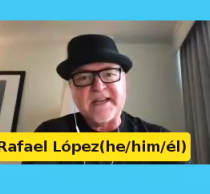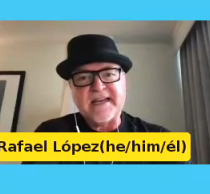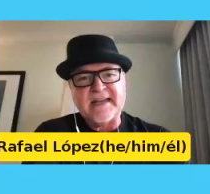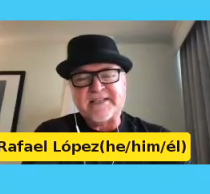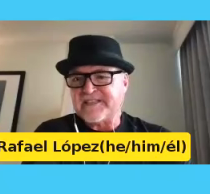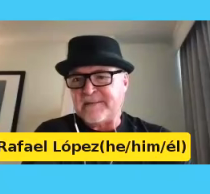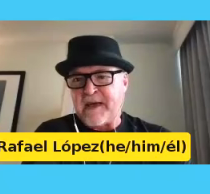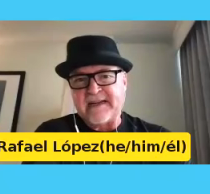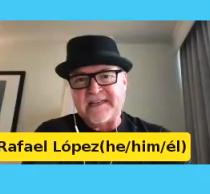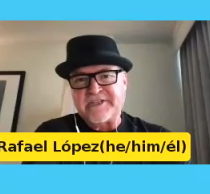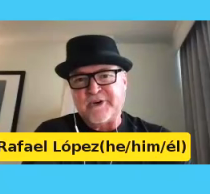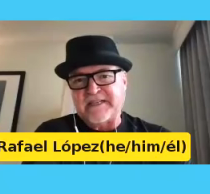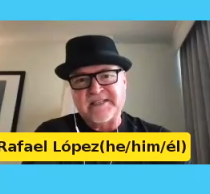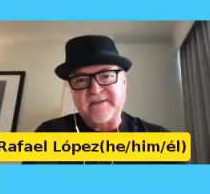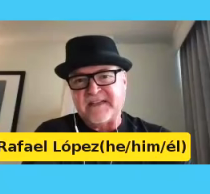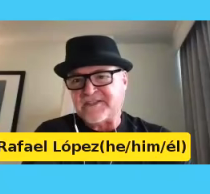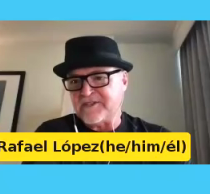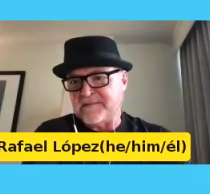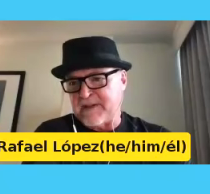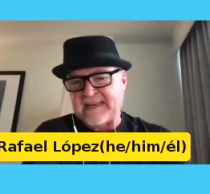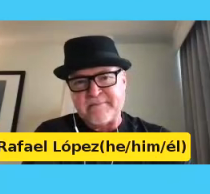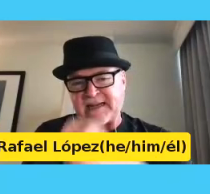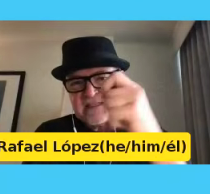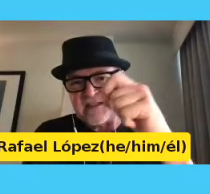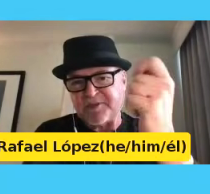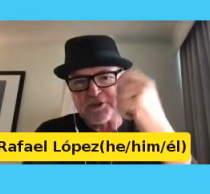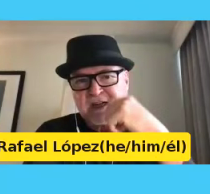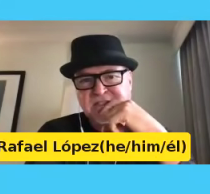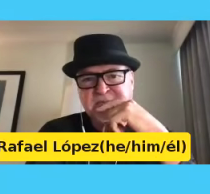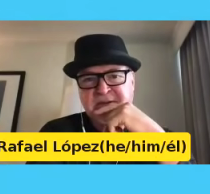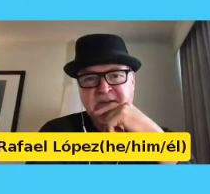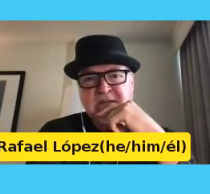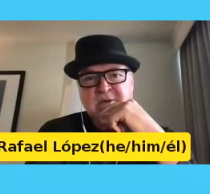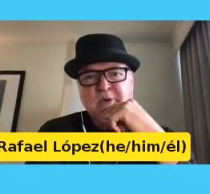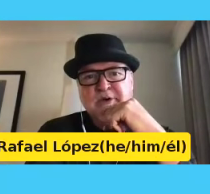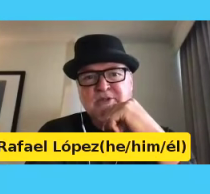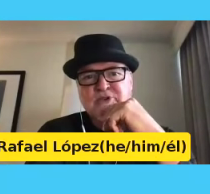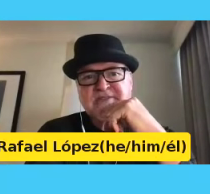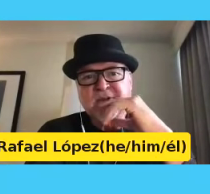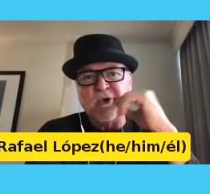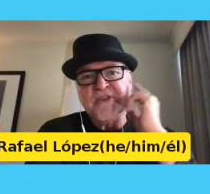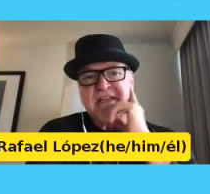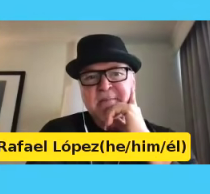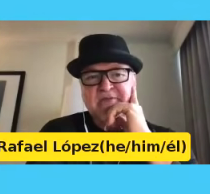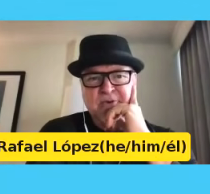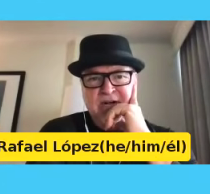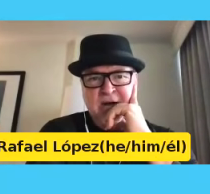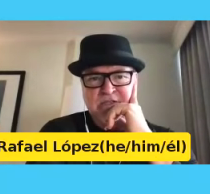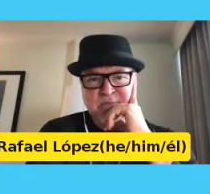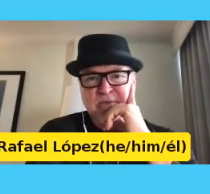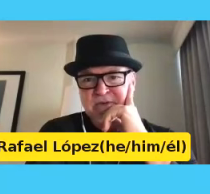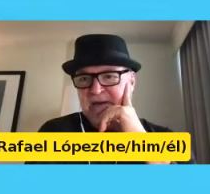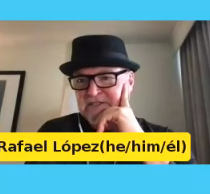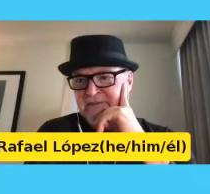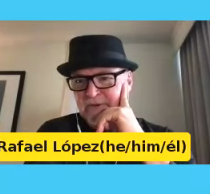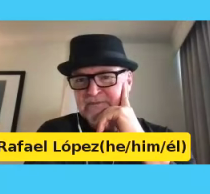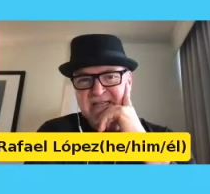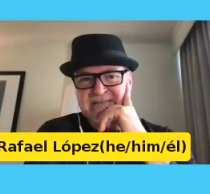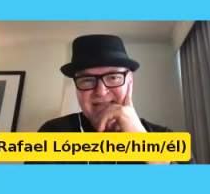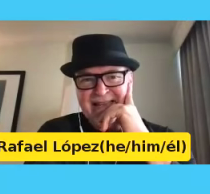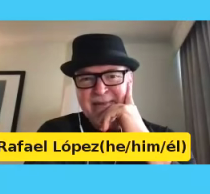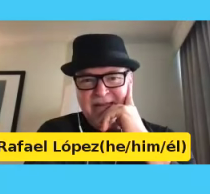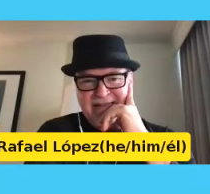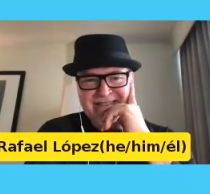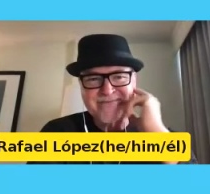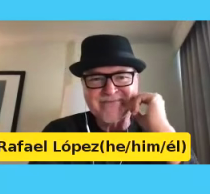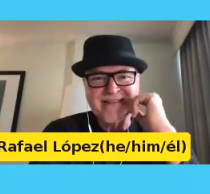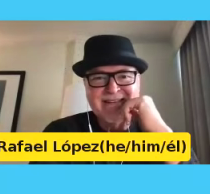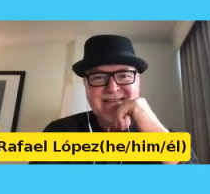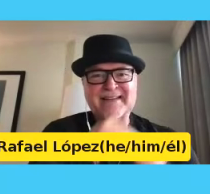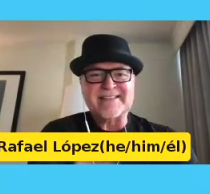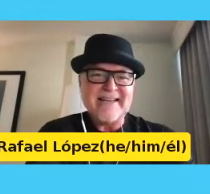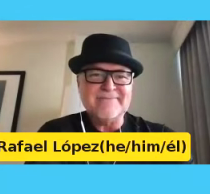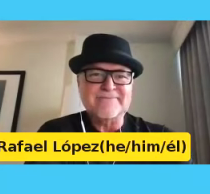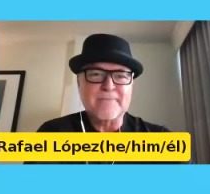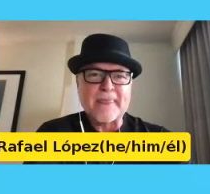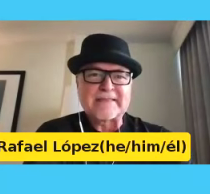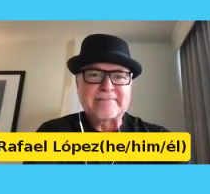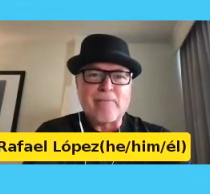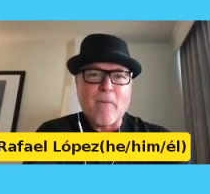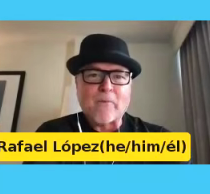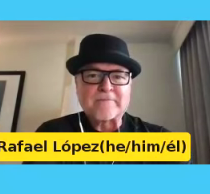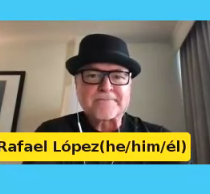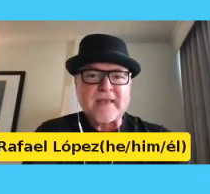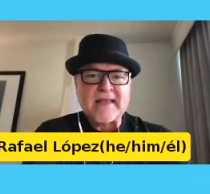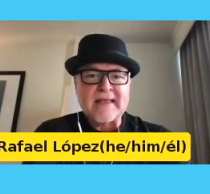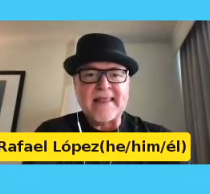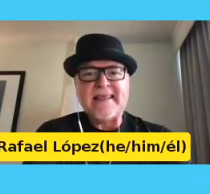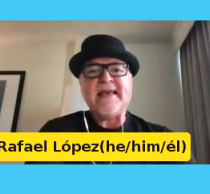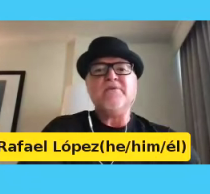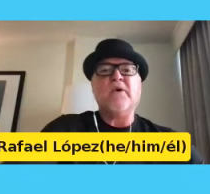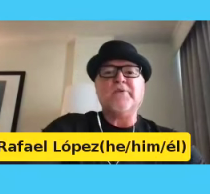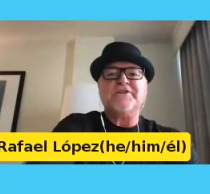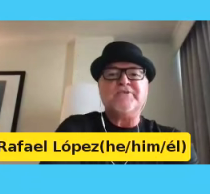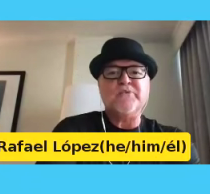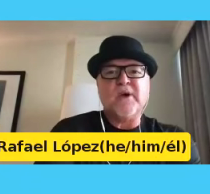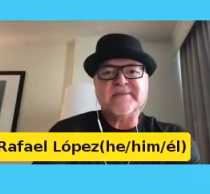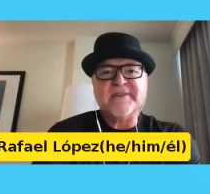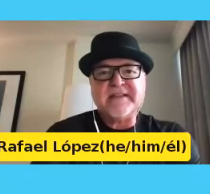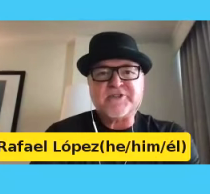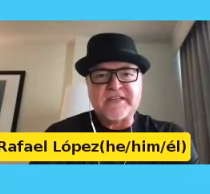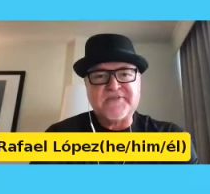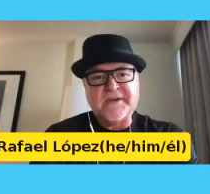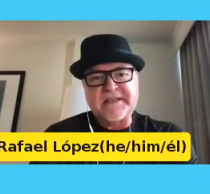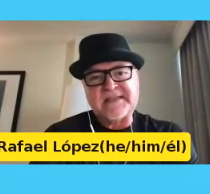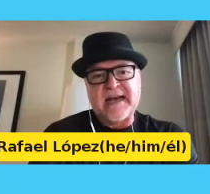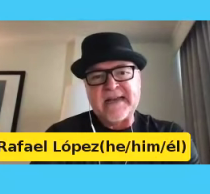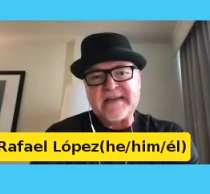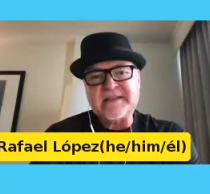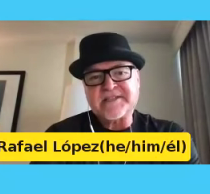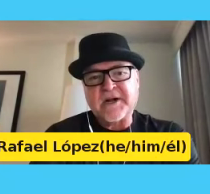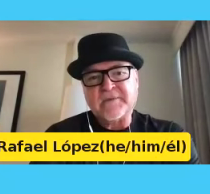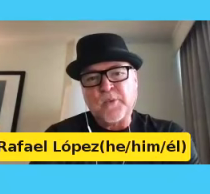square. Griding something up to the big size is a little time consuming. But it won't take more than a day to transfer the drawing. But the fun part is to actually see the kids doing it. So next one here. The next line you see I invite them to learn how to do it. Many